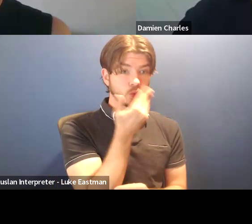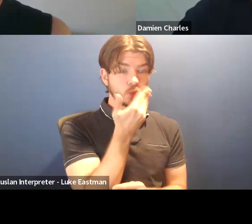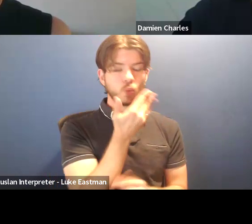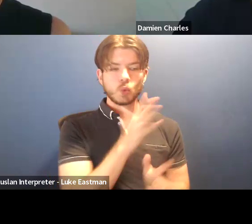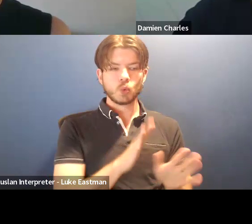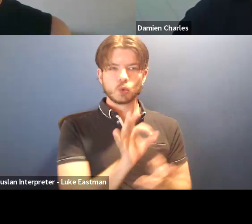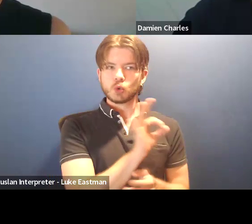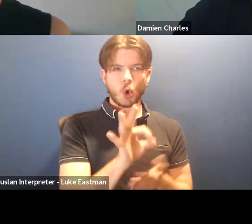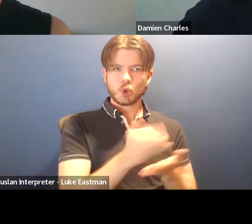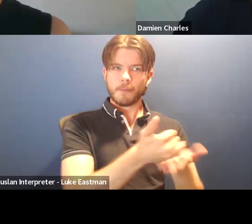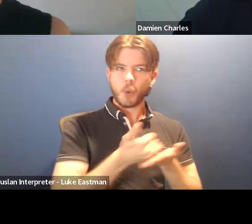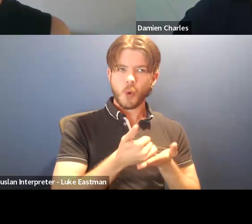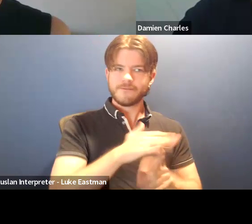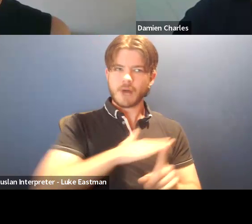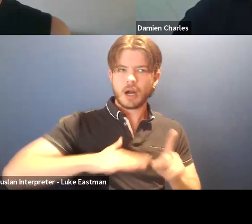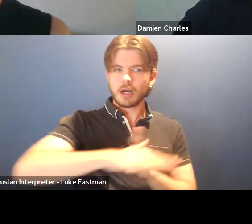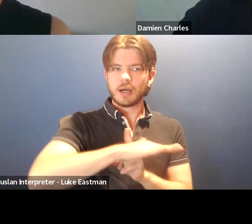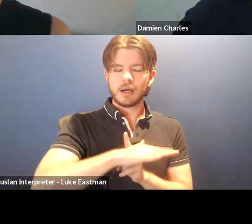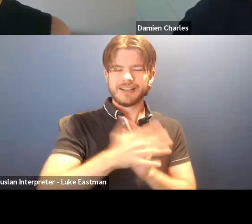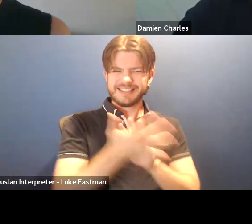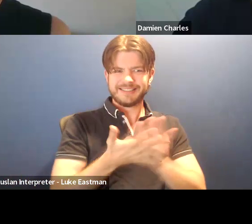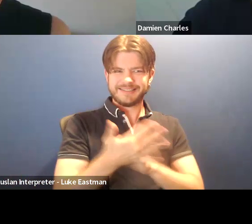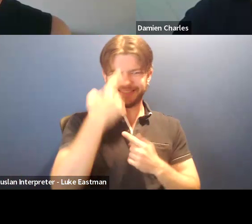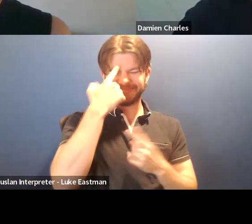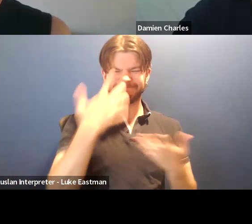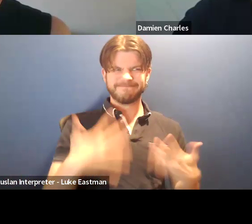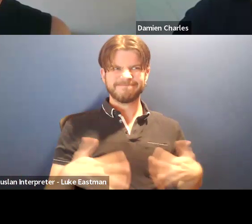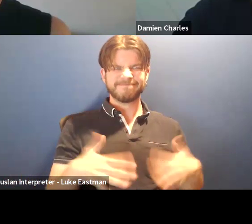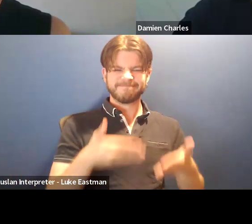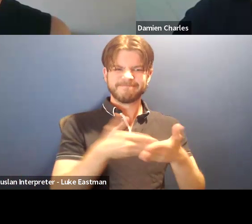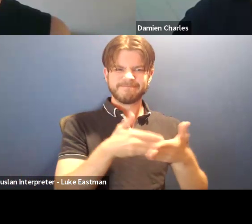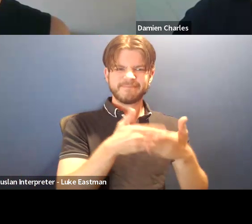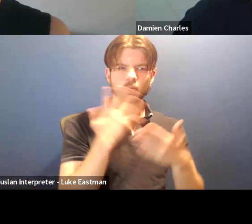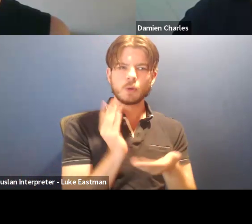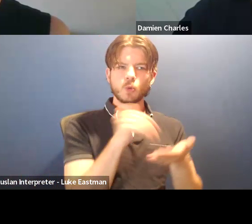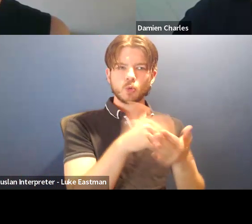supportive environment, so I found it really hard to go to school. I ended up